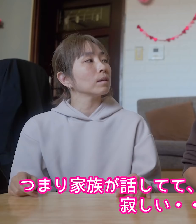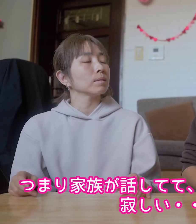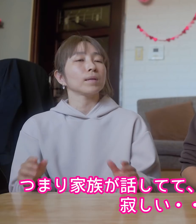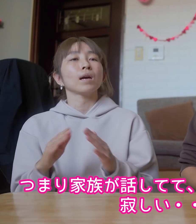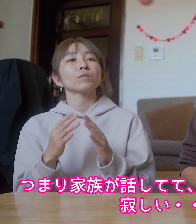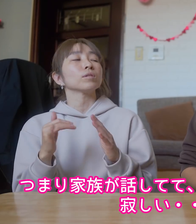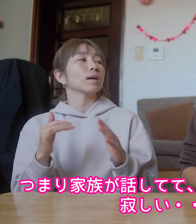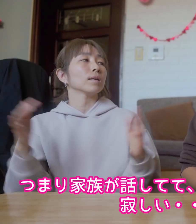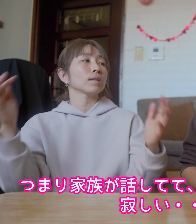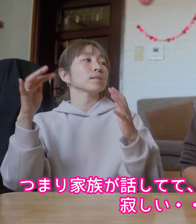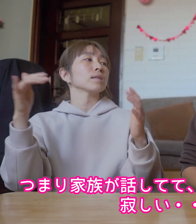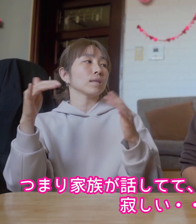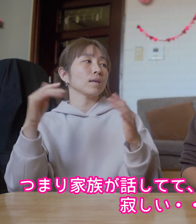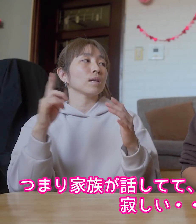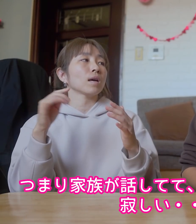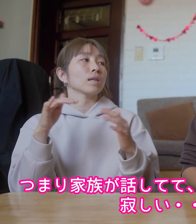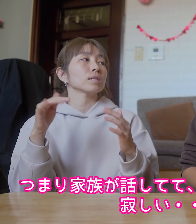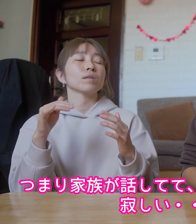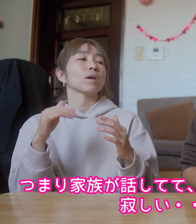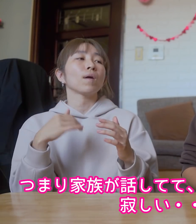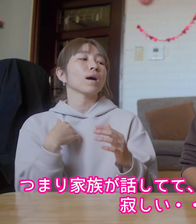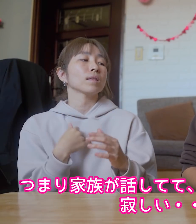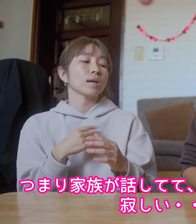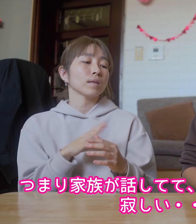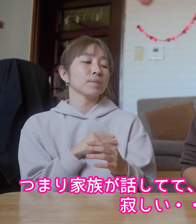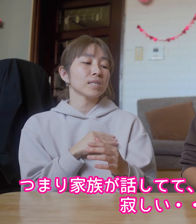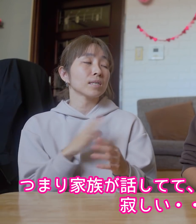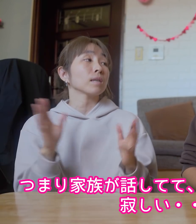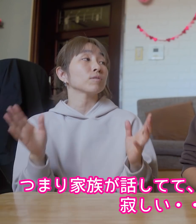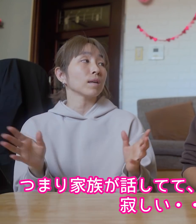(Mom)In other words, when your family is talking, you don't feel lonely because you don't know what they are talking about.